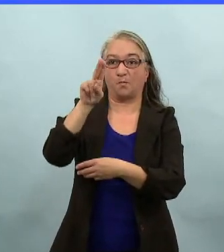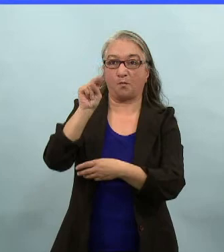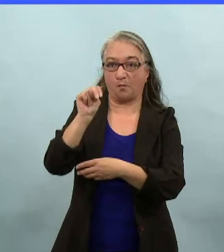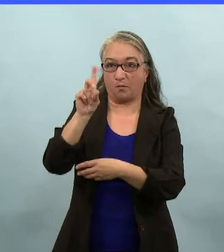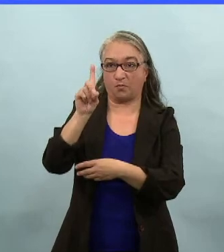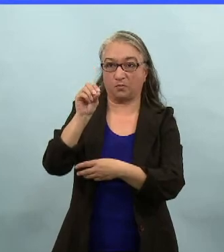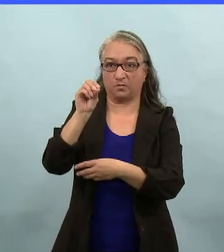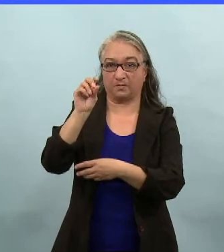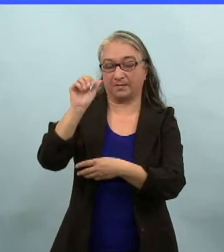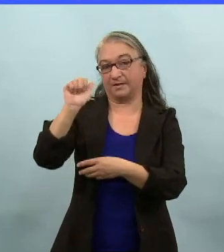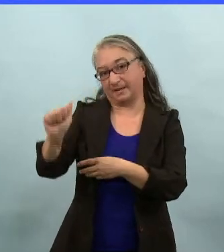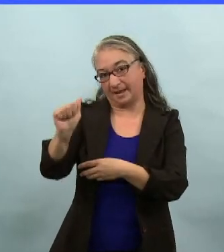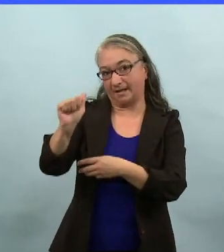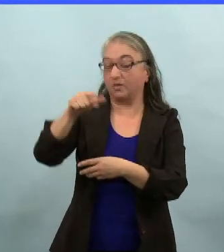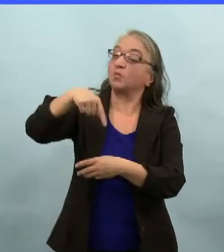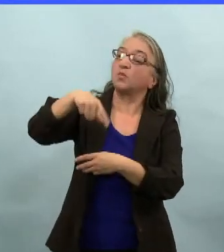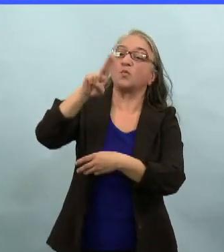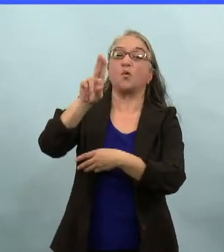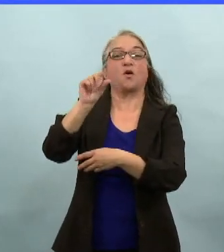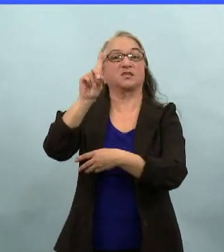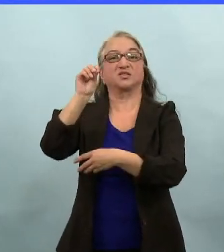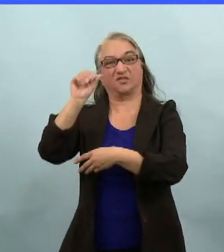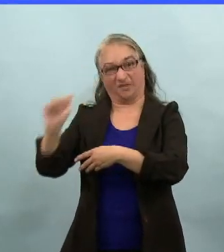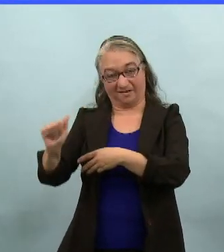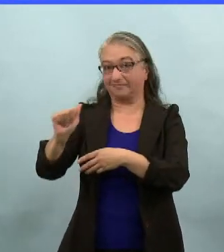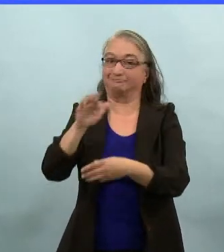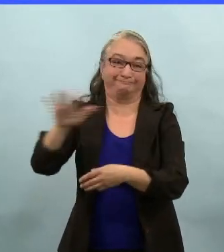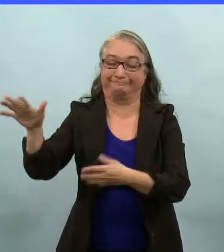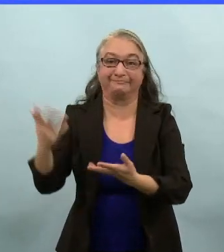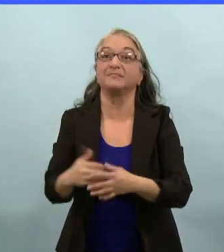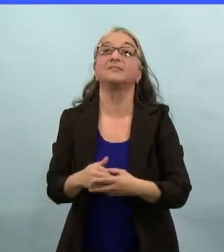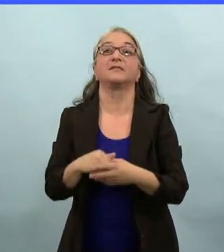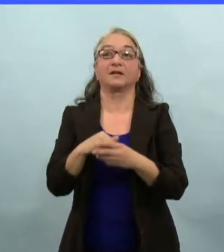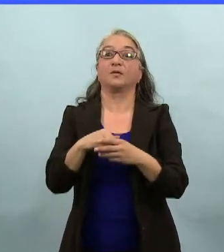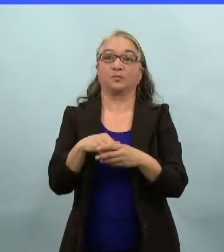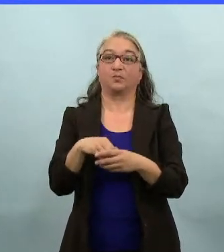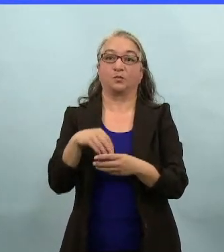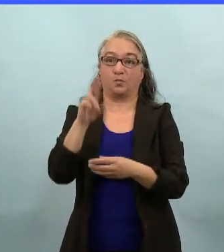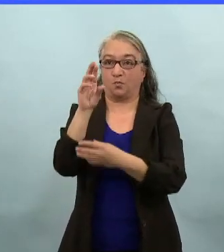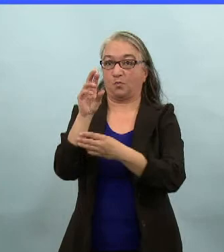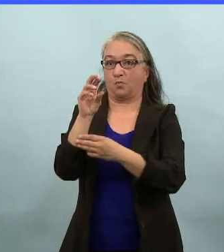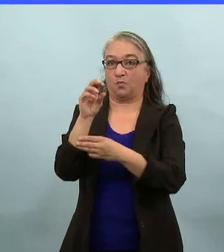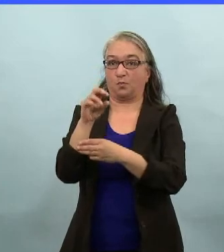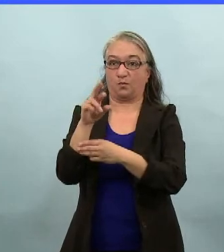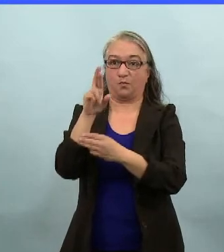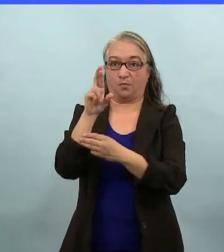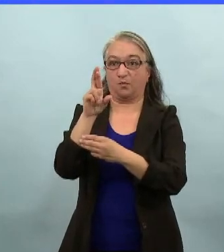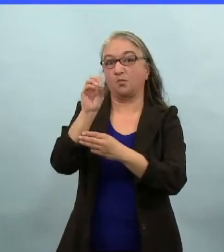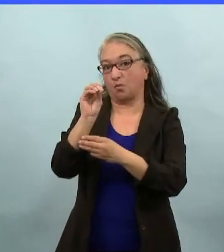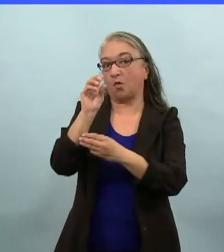as of today peace will be seven days a week by drive through with no appointment necessary